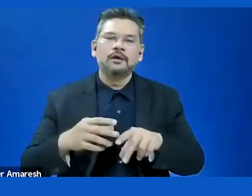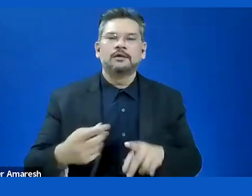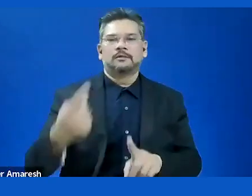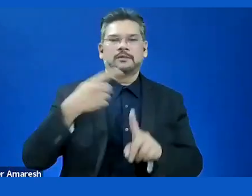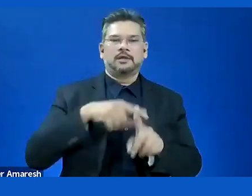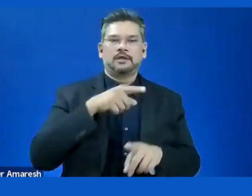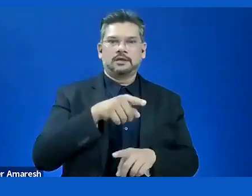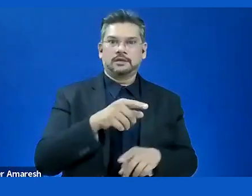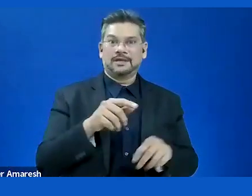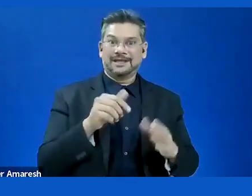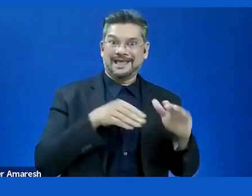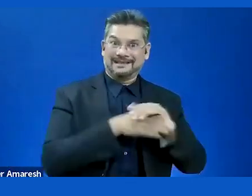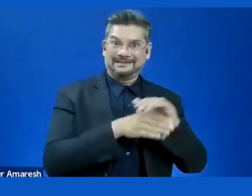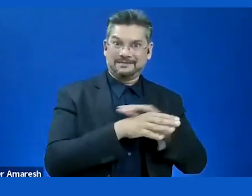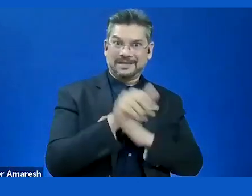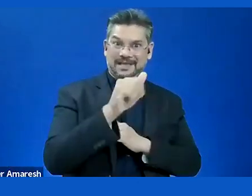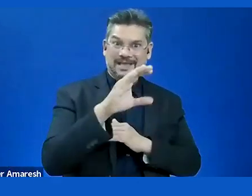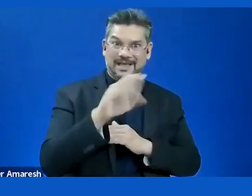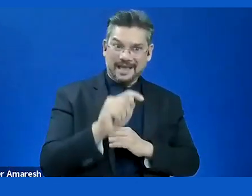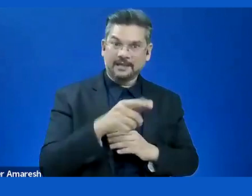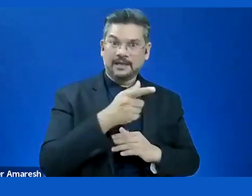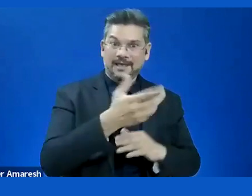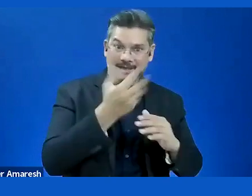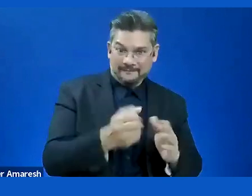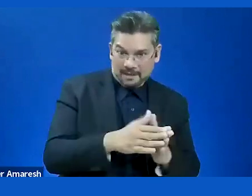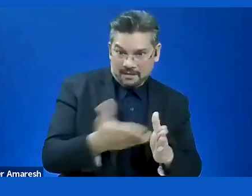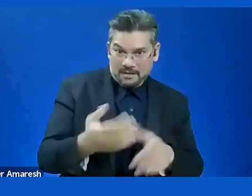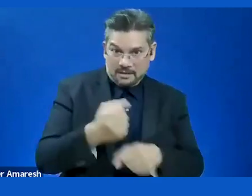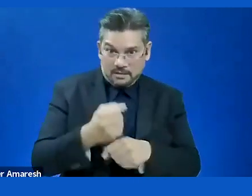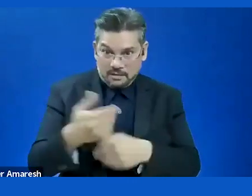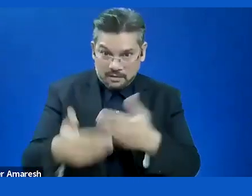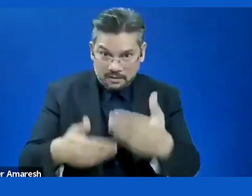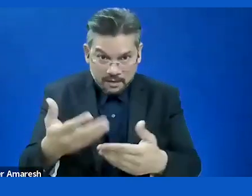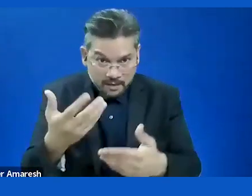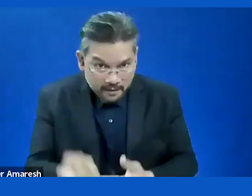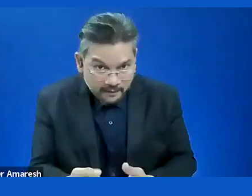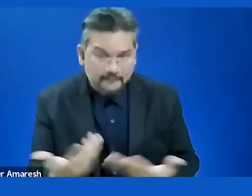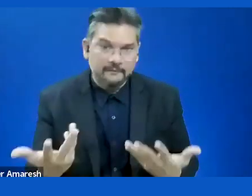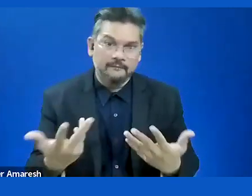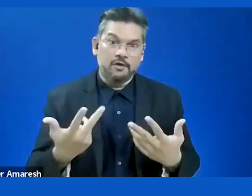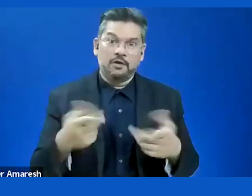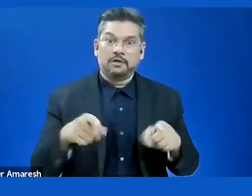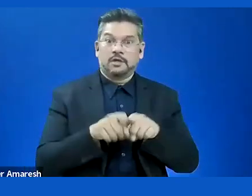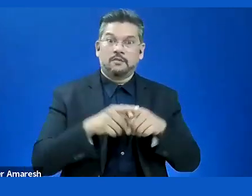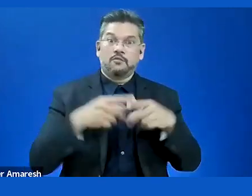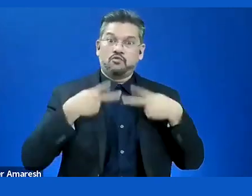also the provision for consumers to take action before courts or competent administrative bodies.